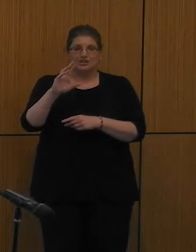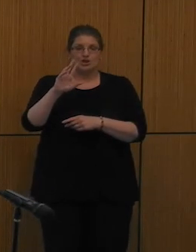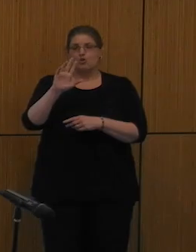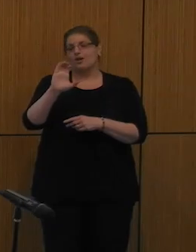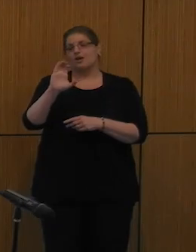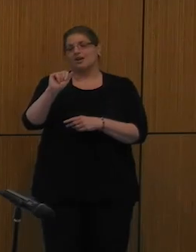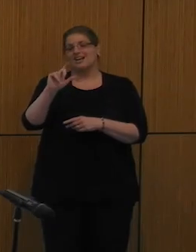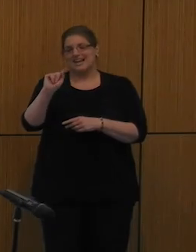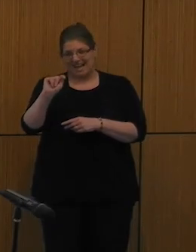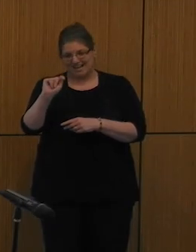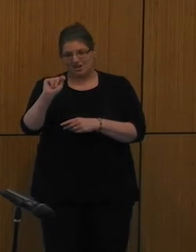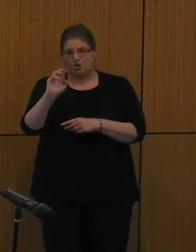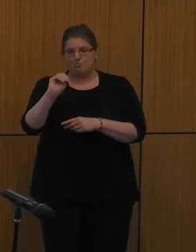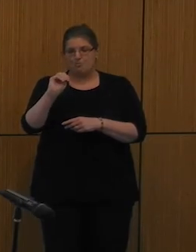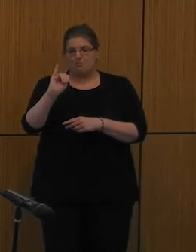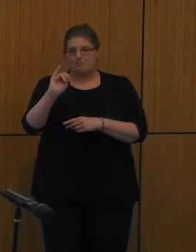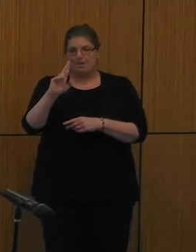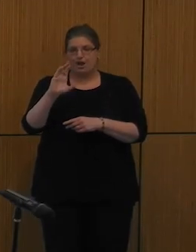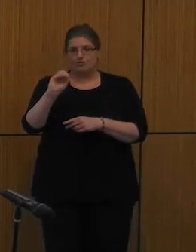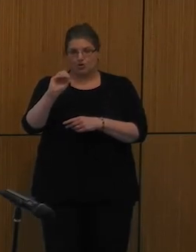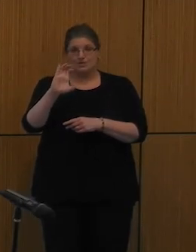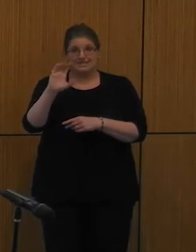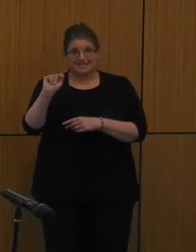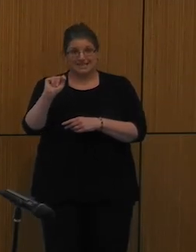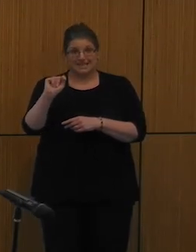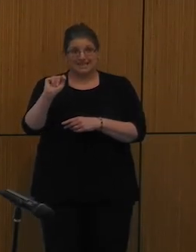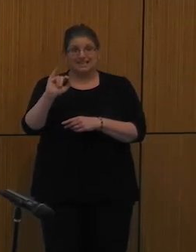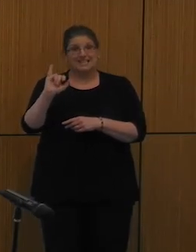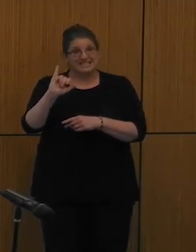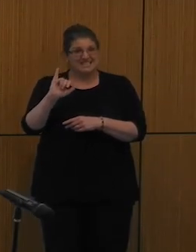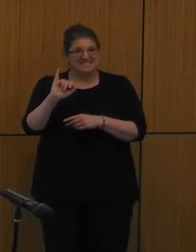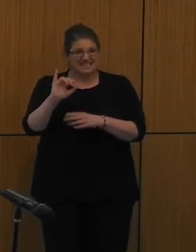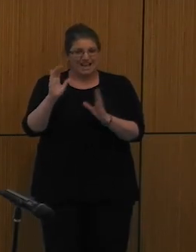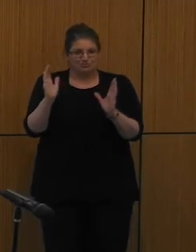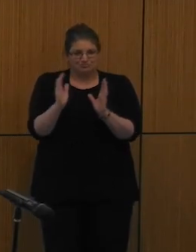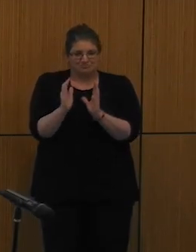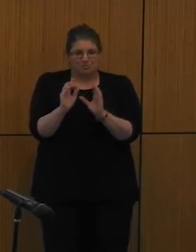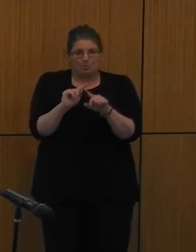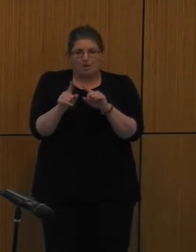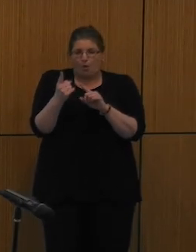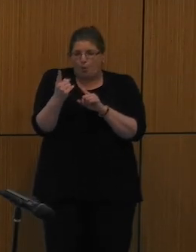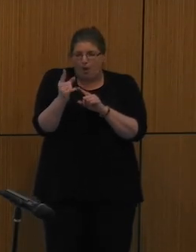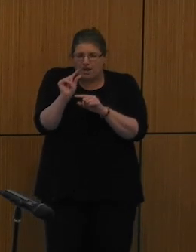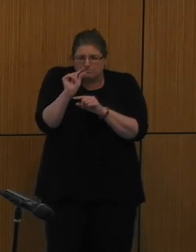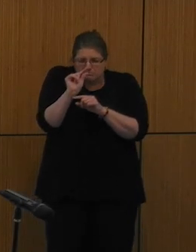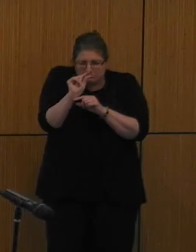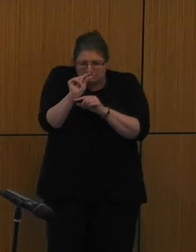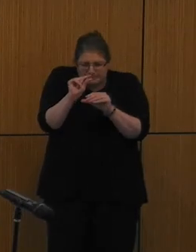A micro CT is like a Cat scan, but you can't fit your whole body in it. You can only fit one centimeter segments of the vagus nerve in it.